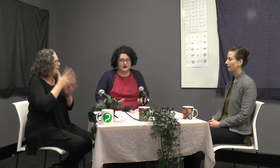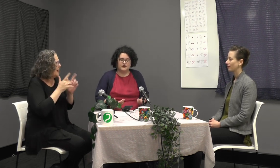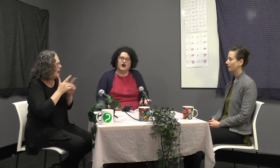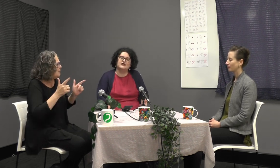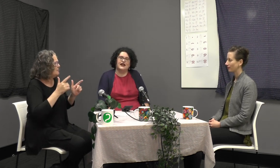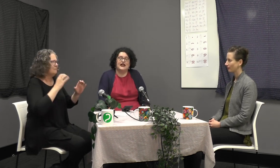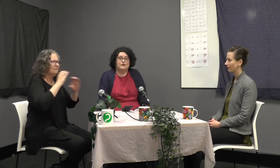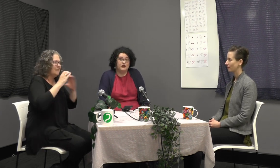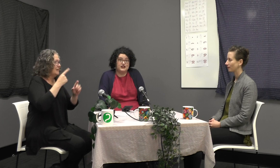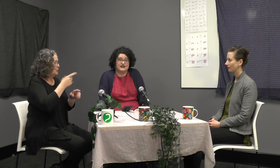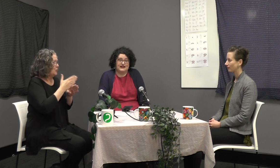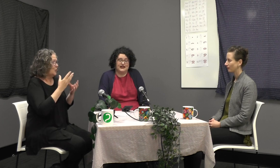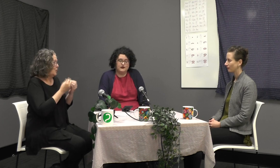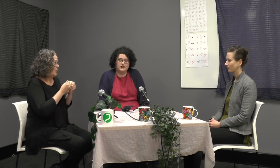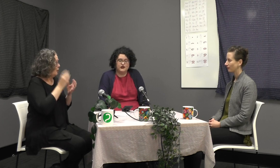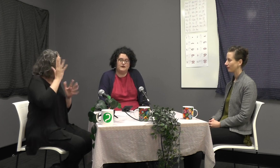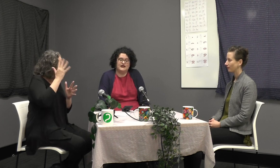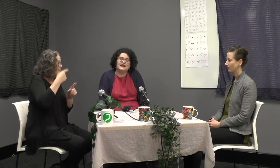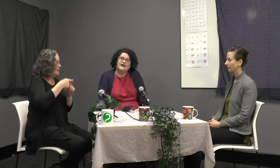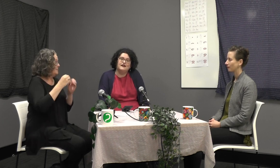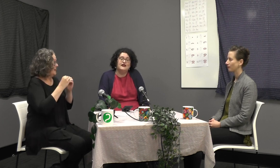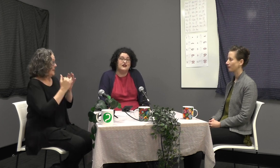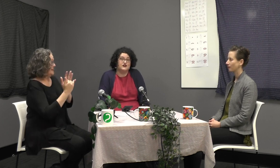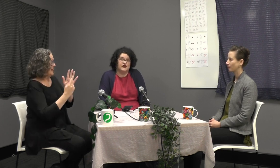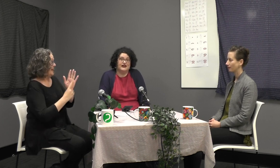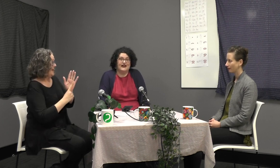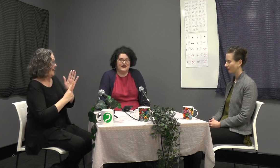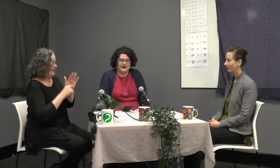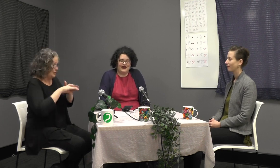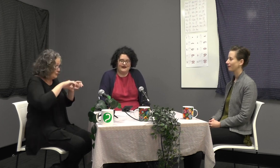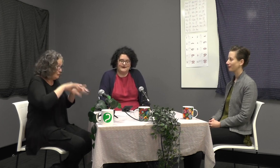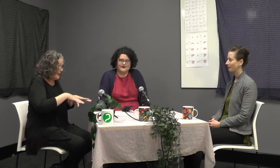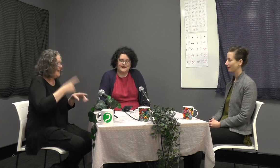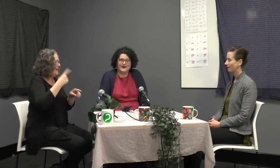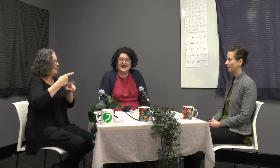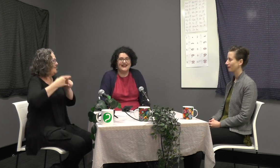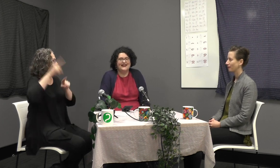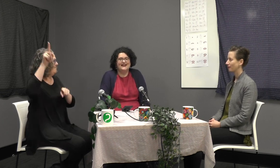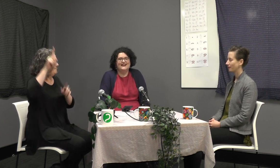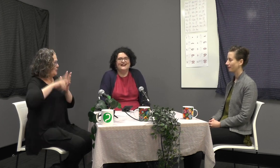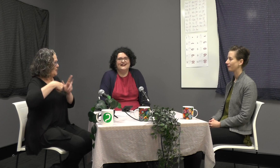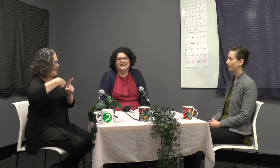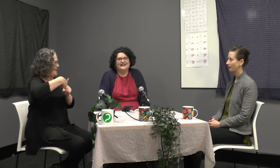and has worked with Auslan and British Sign Language (BSL) in Australia and the UK.